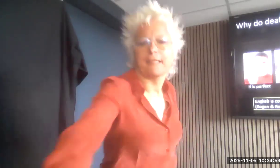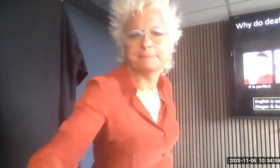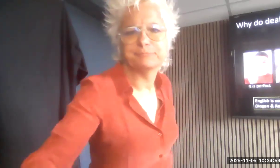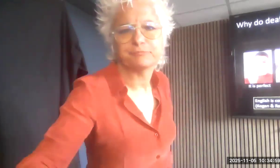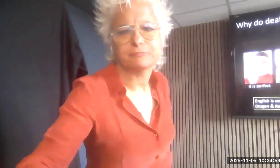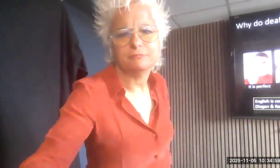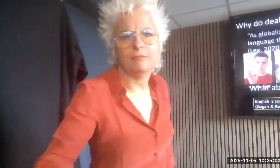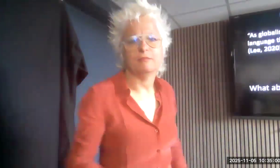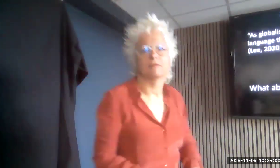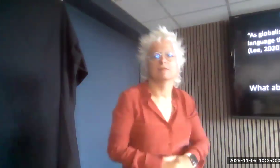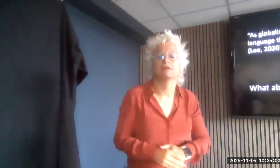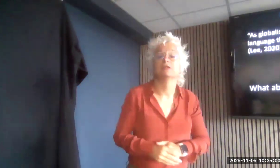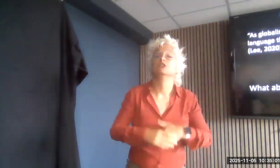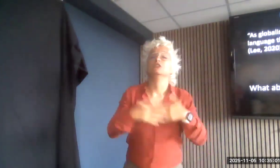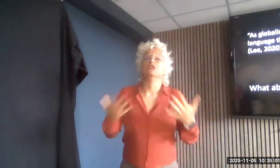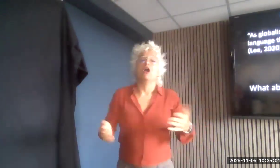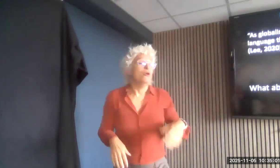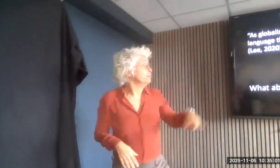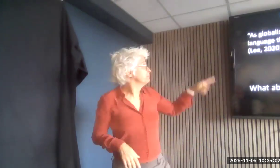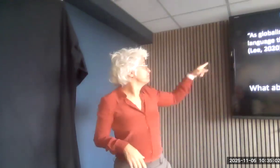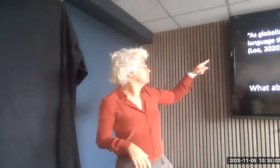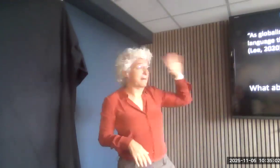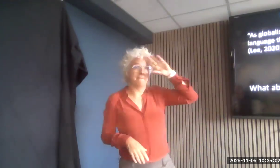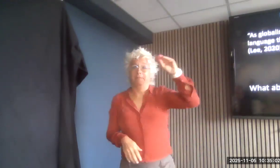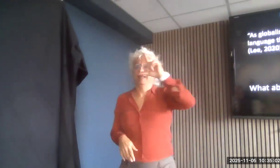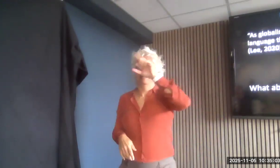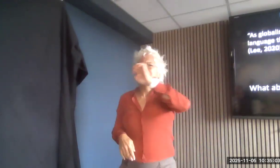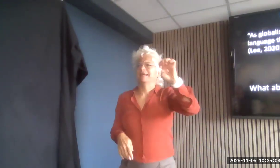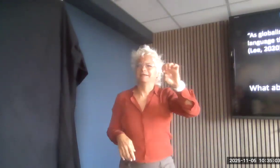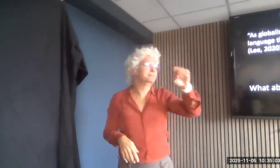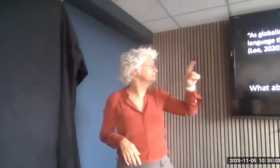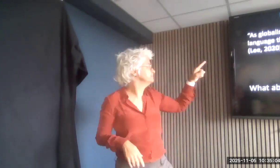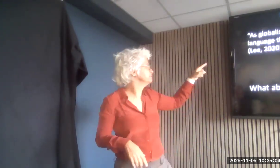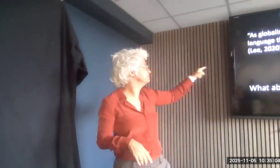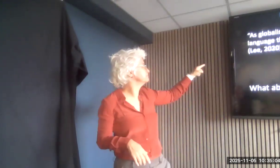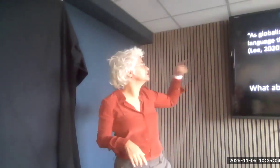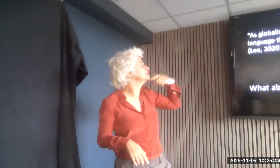and special in a way that… hearing people didn't speak about English.